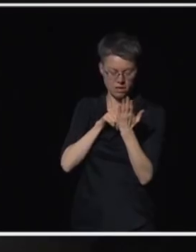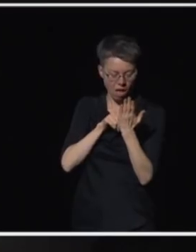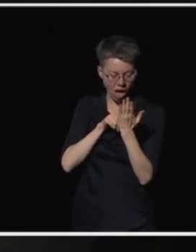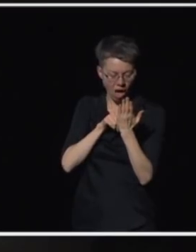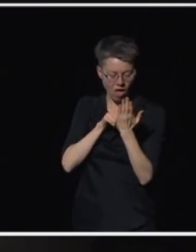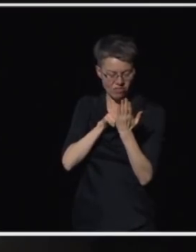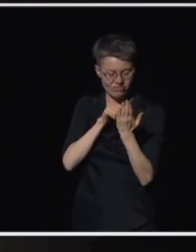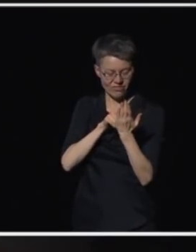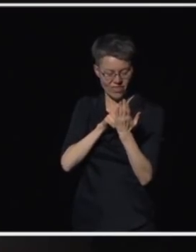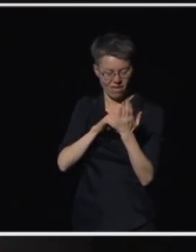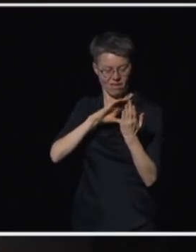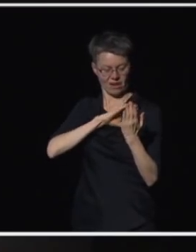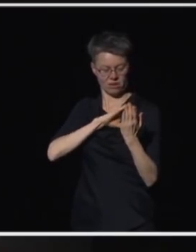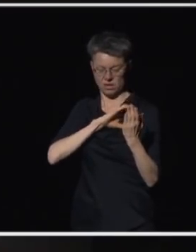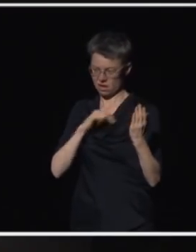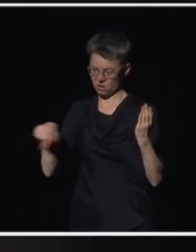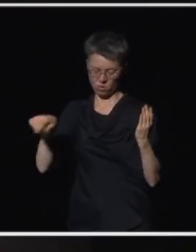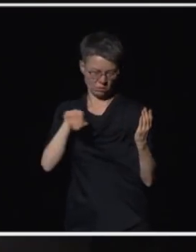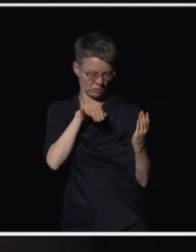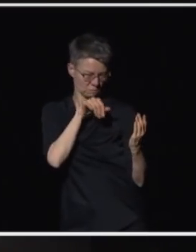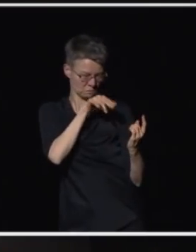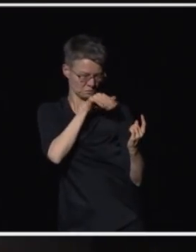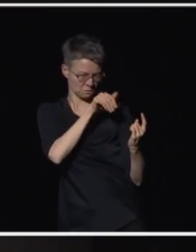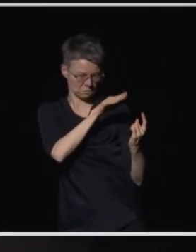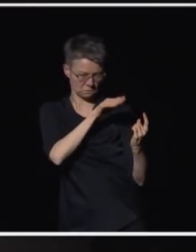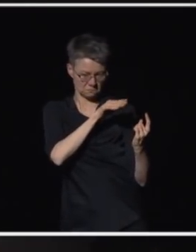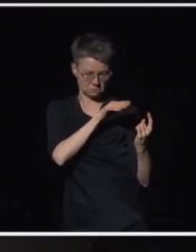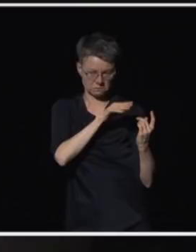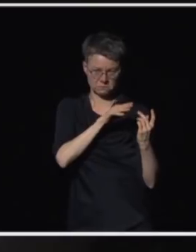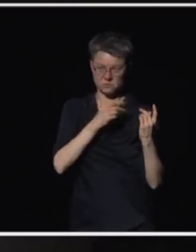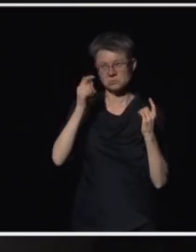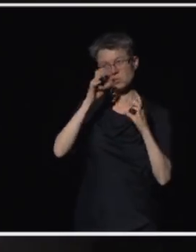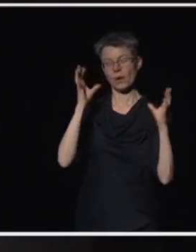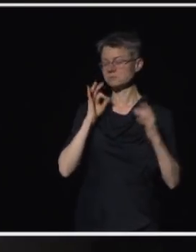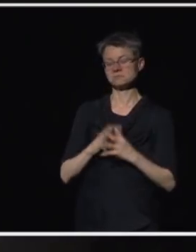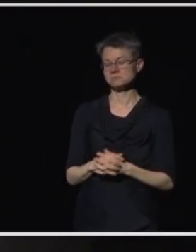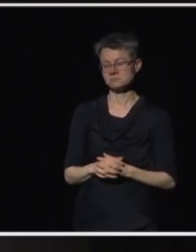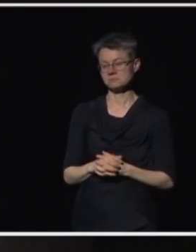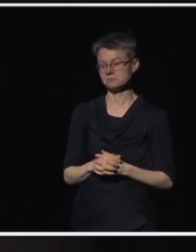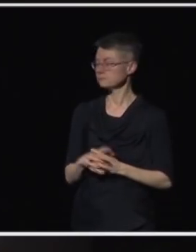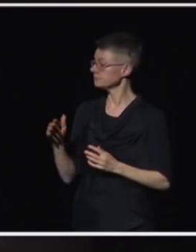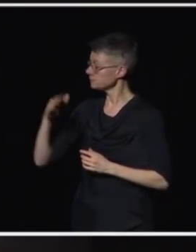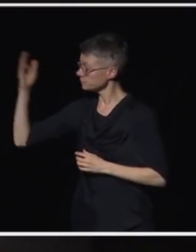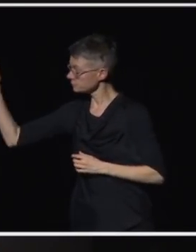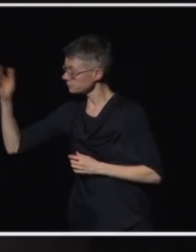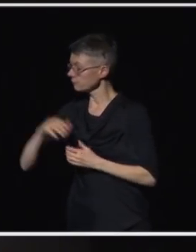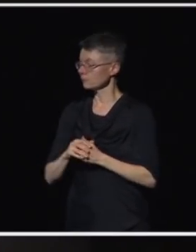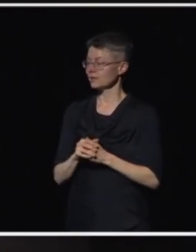And so I didn't picture them as white, weirdly enough. I'm going to jump right ahead now just for time purposes, really.